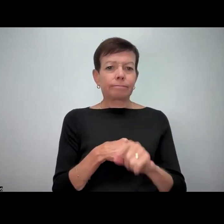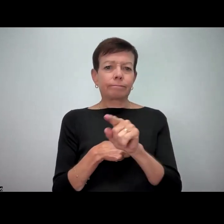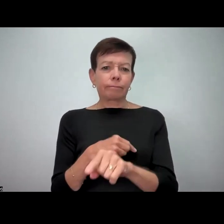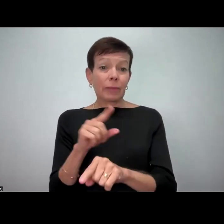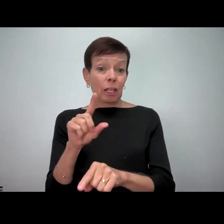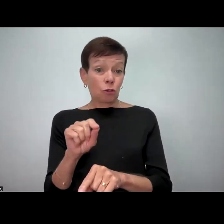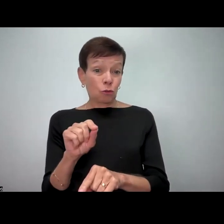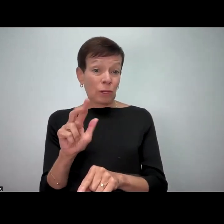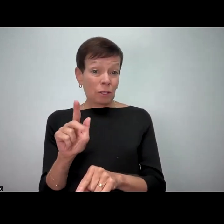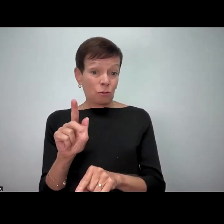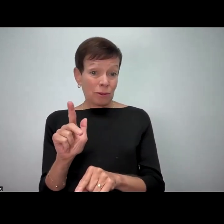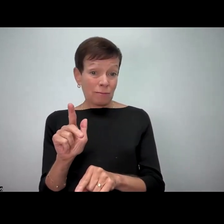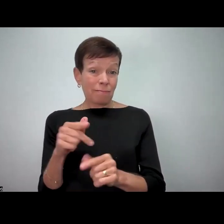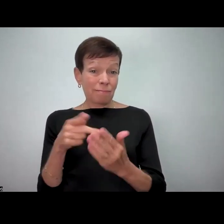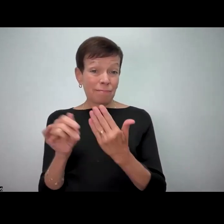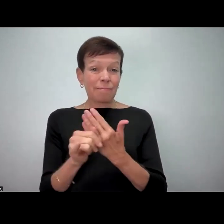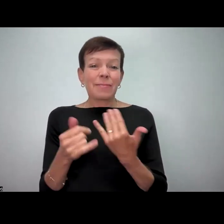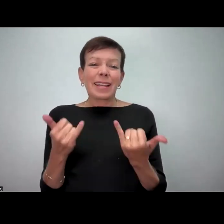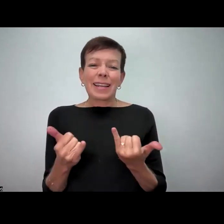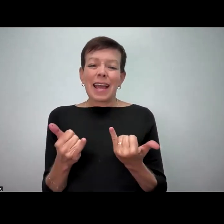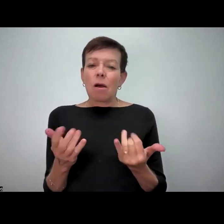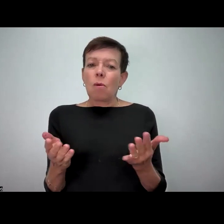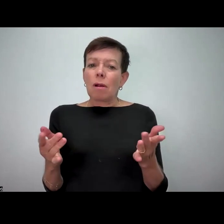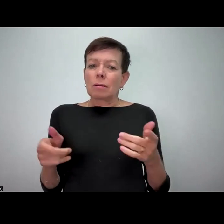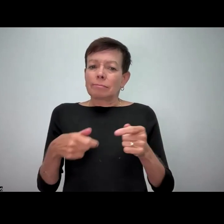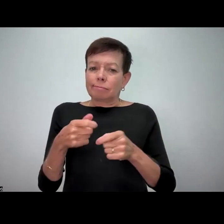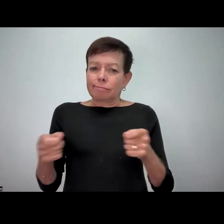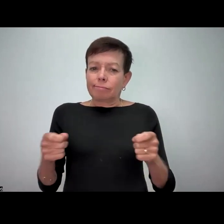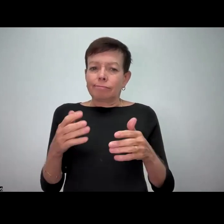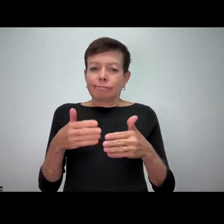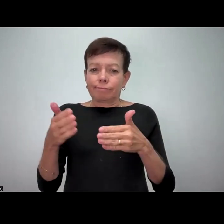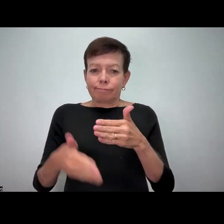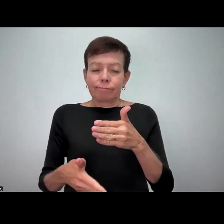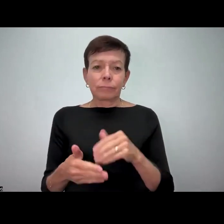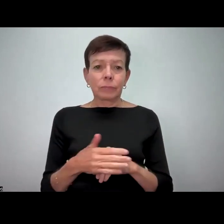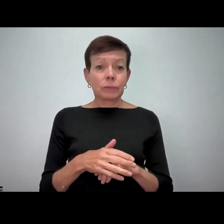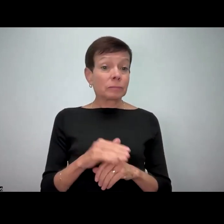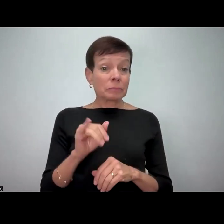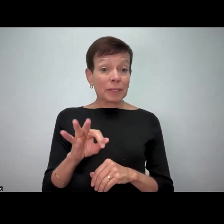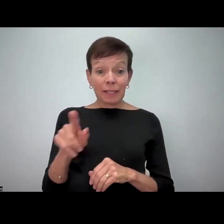up right now, but again, I'm happy if you want to send me an email, I'm happy to give you kind of a